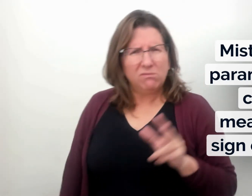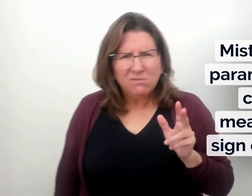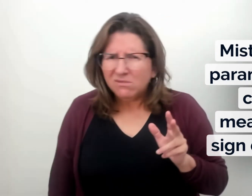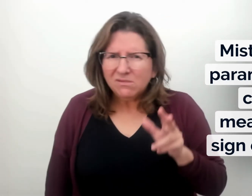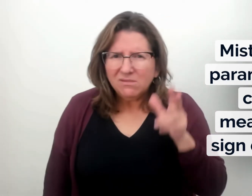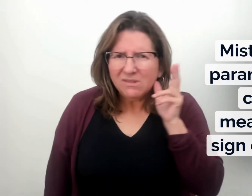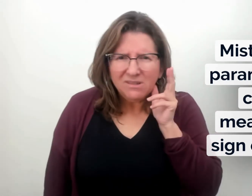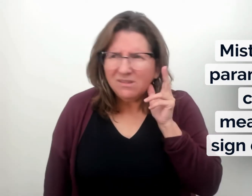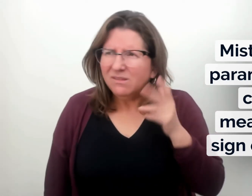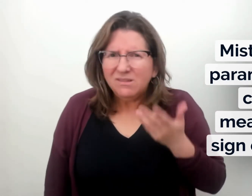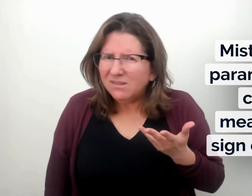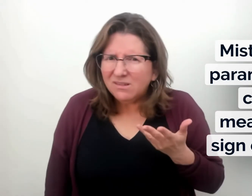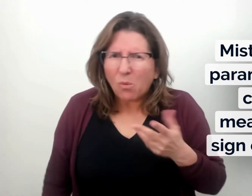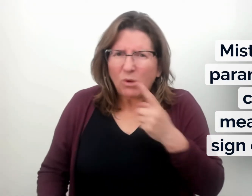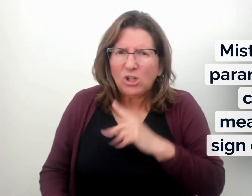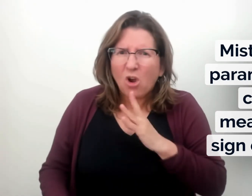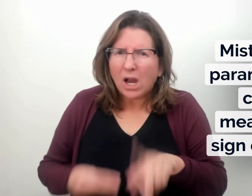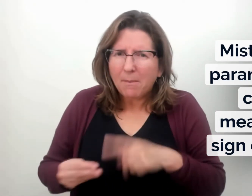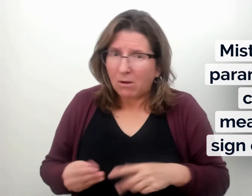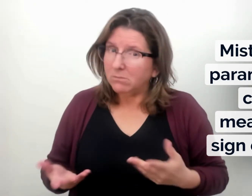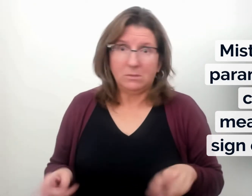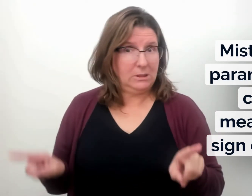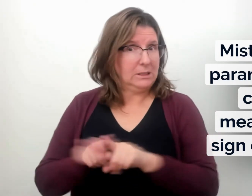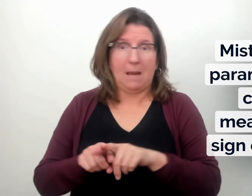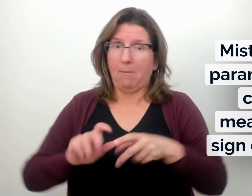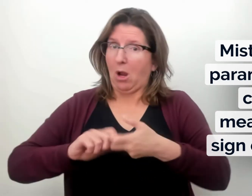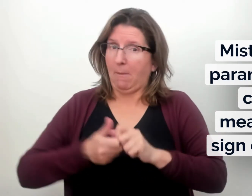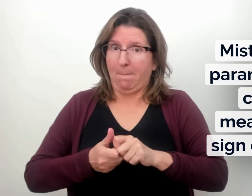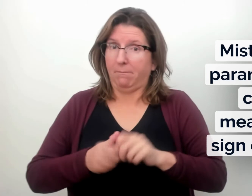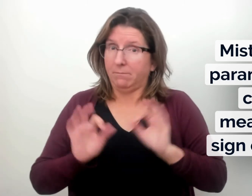You can mispronounce a word and it will come out wrong and mean something different.